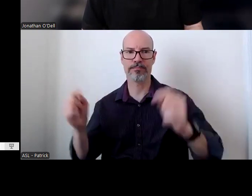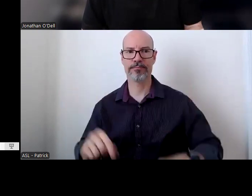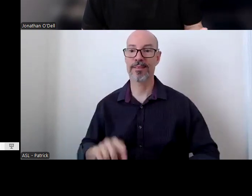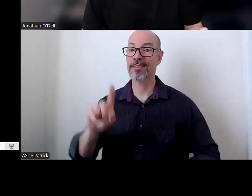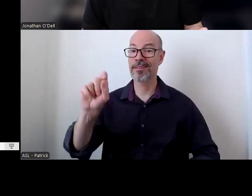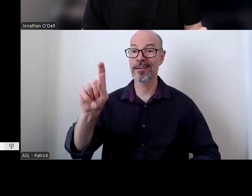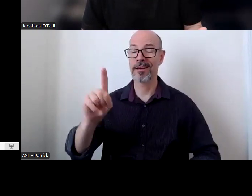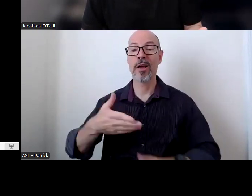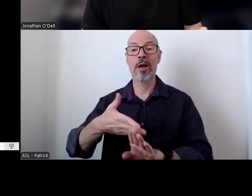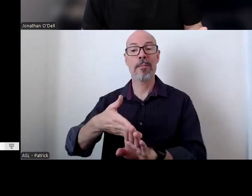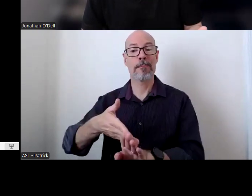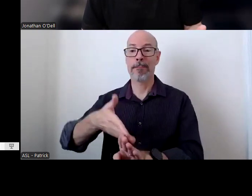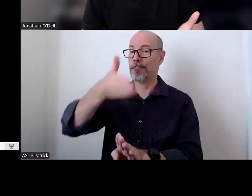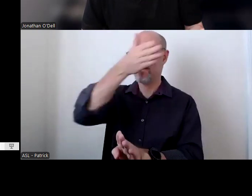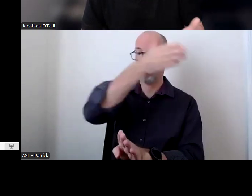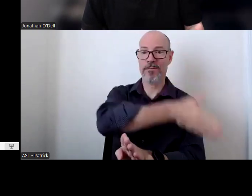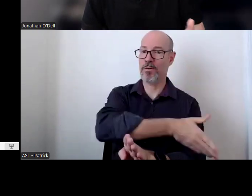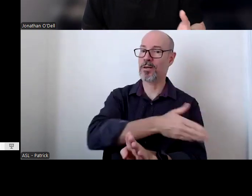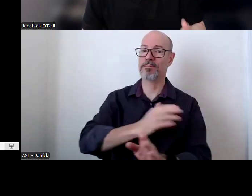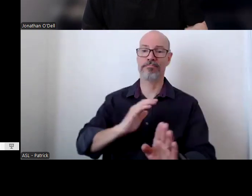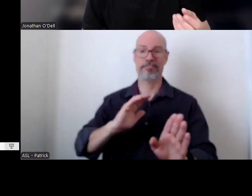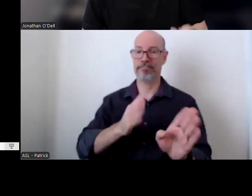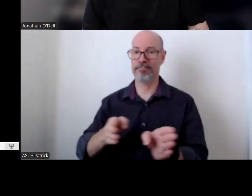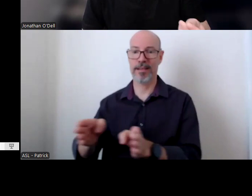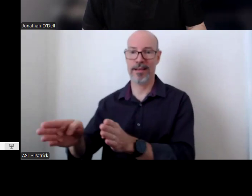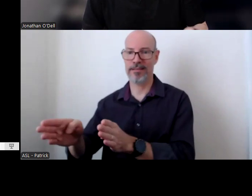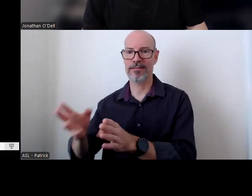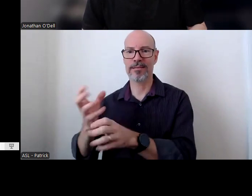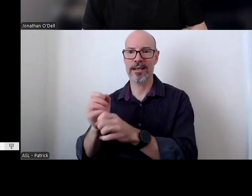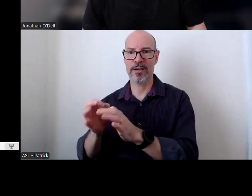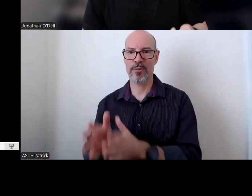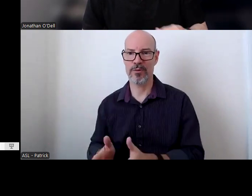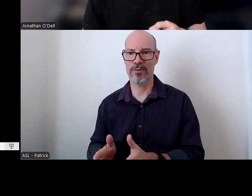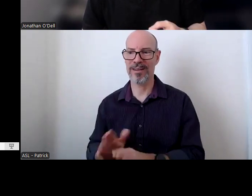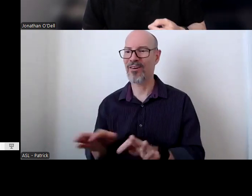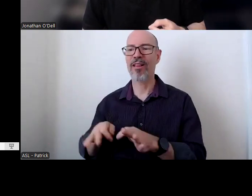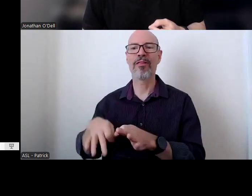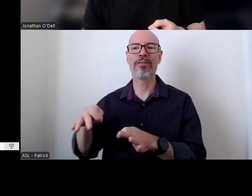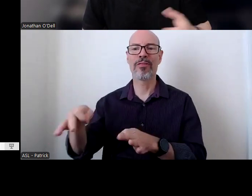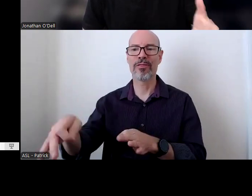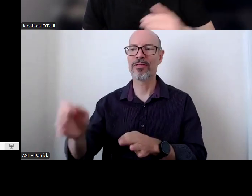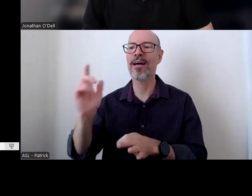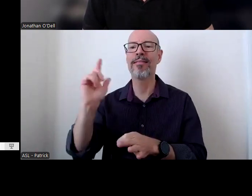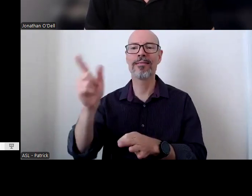Because I can guarantee you something, if you call with two days lead time, we will probably